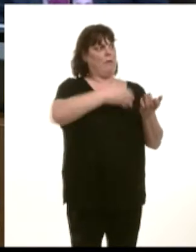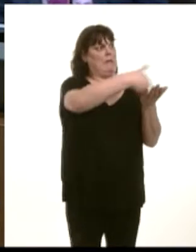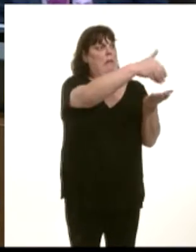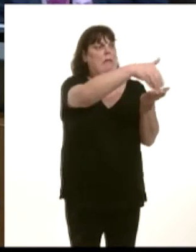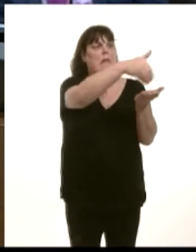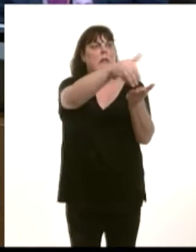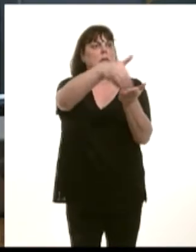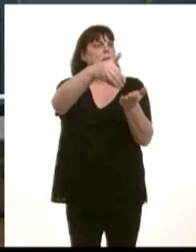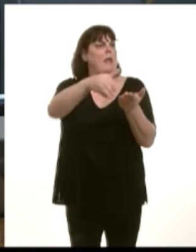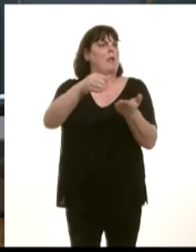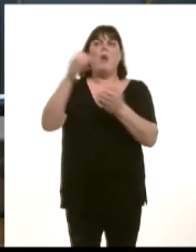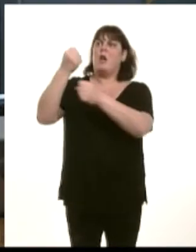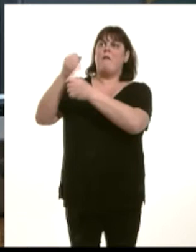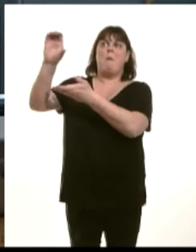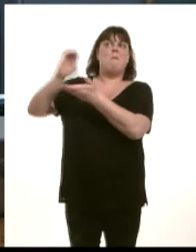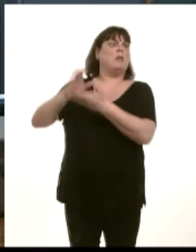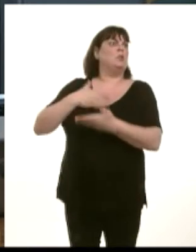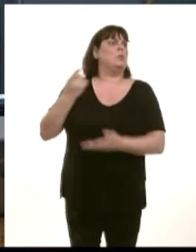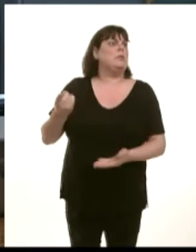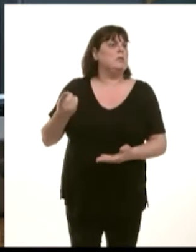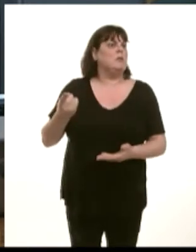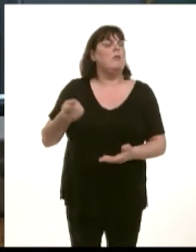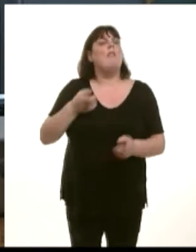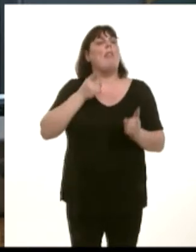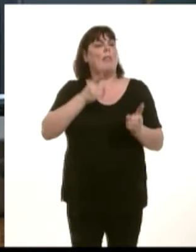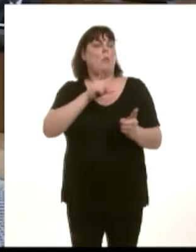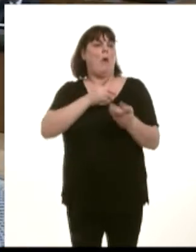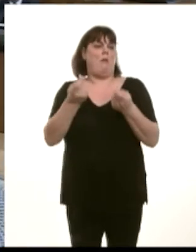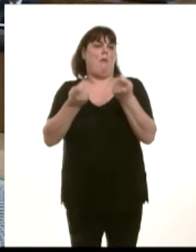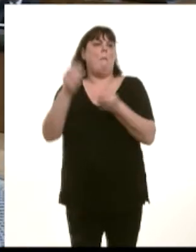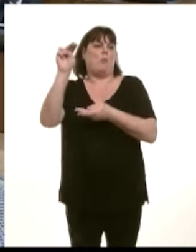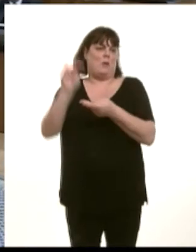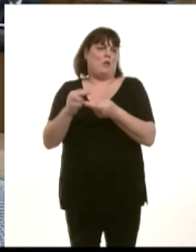Modulation, I have to say provides the money in order to do that, but I do take the point